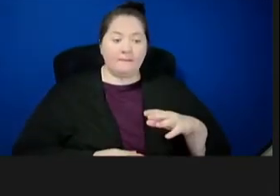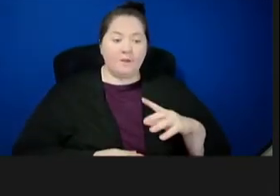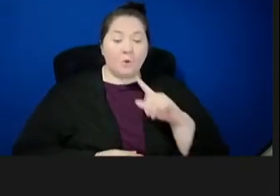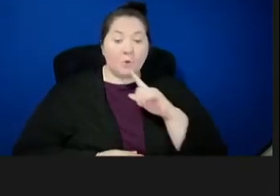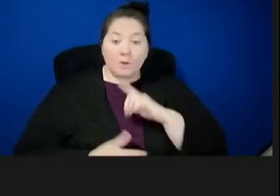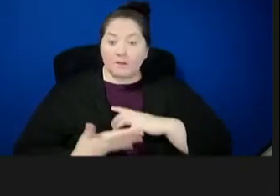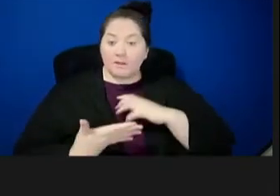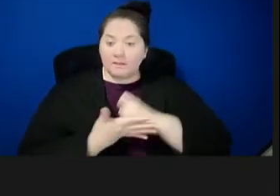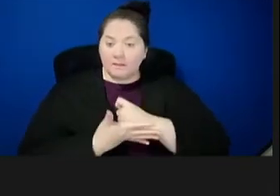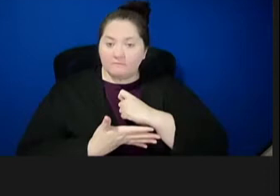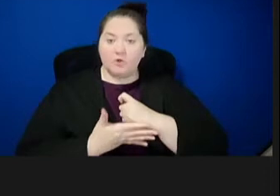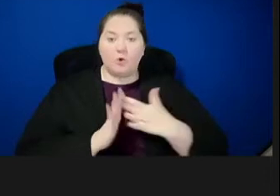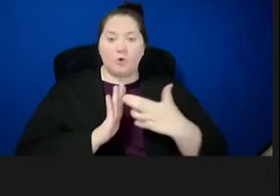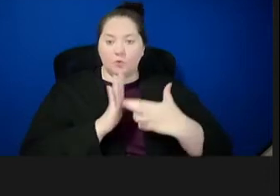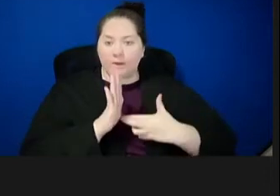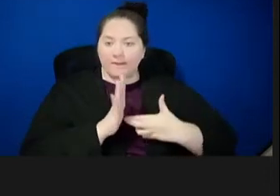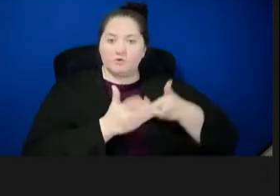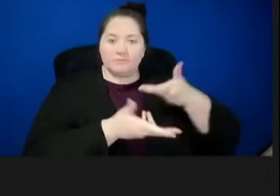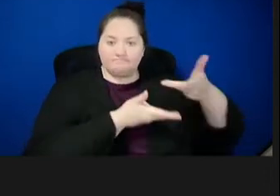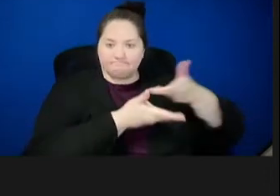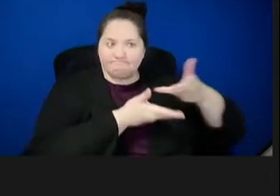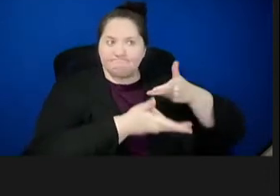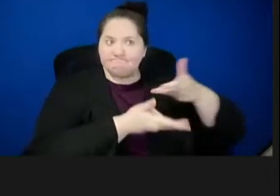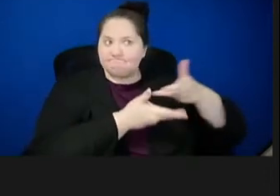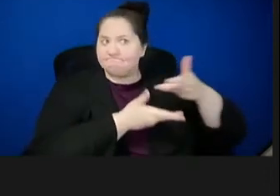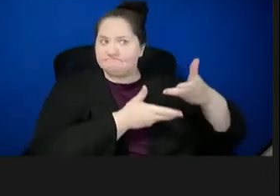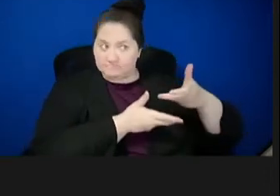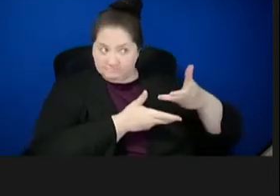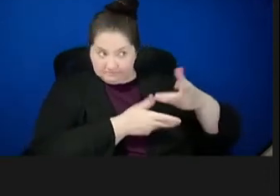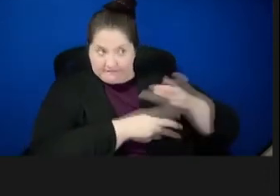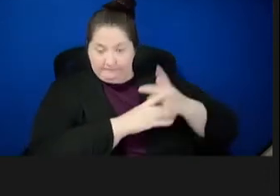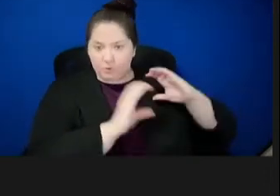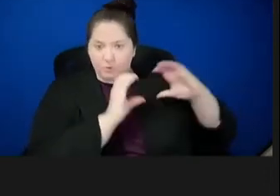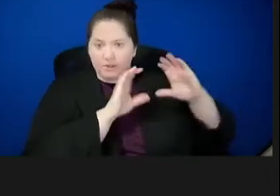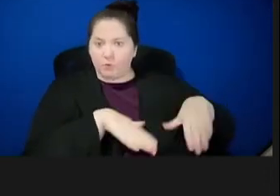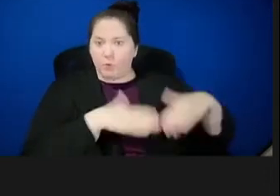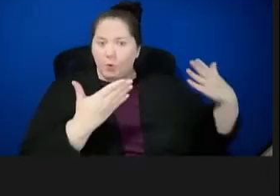our regular engagement opportunities to keep open lines of communication and designing the